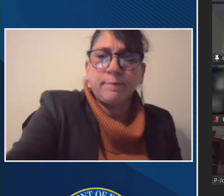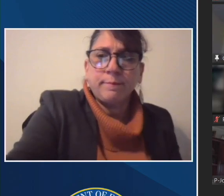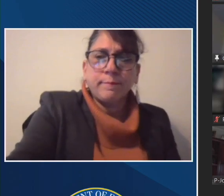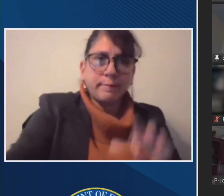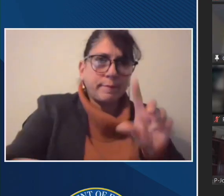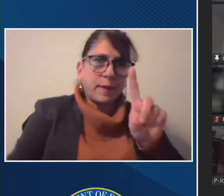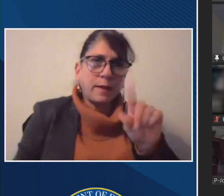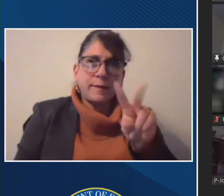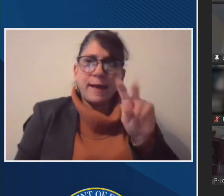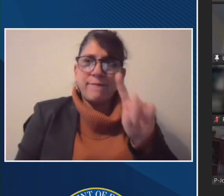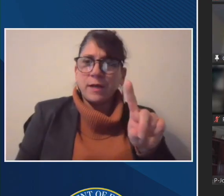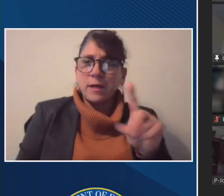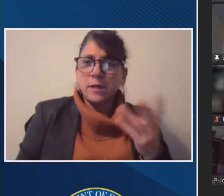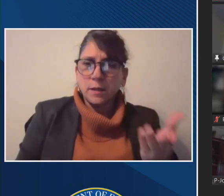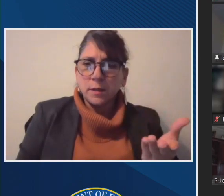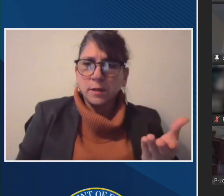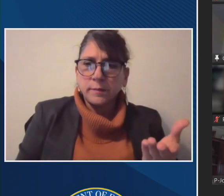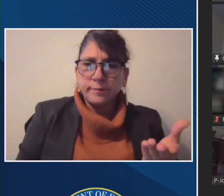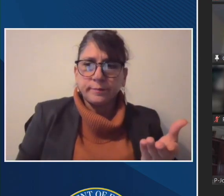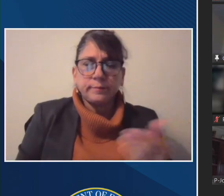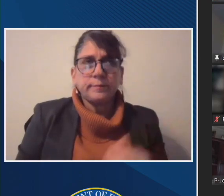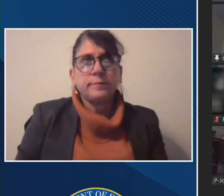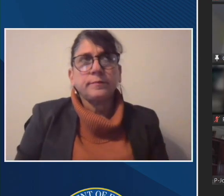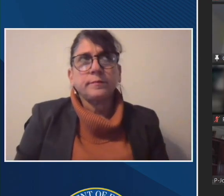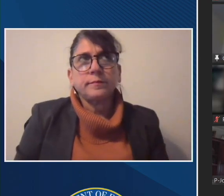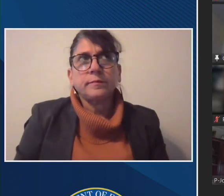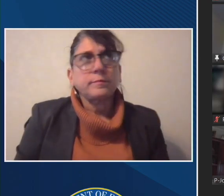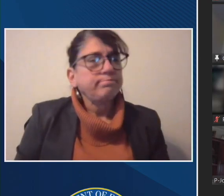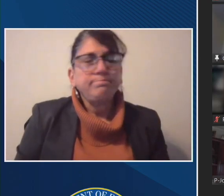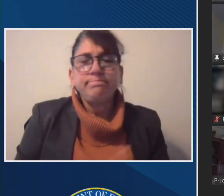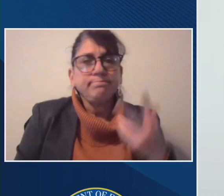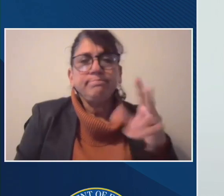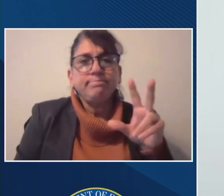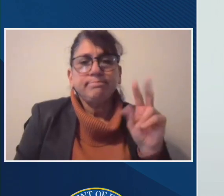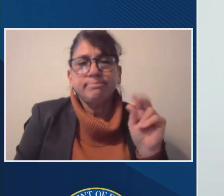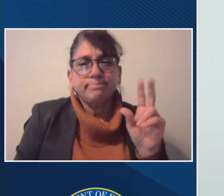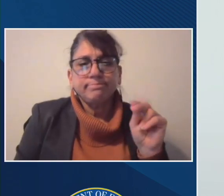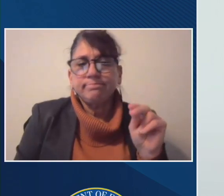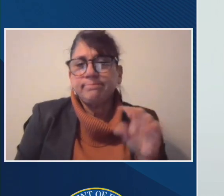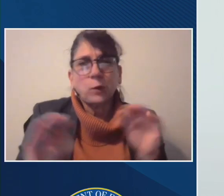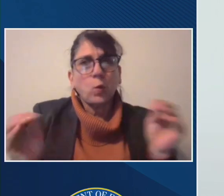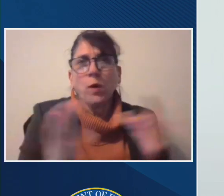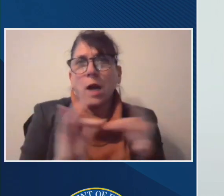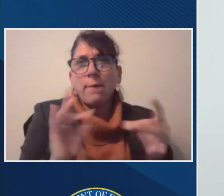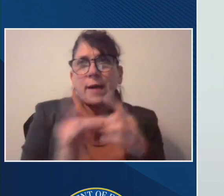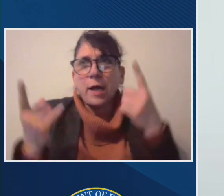No worries. No. Yeah, certainly no final comment. I agree with Greg. I think we need- the